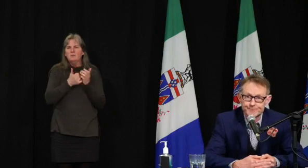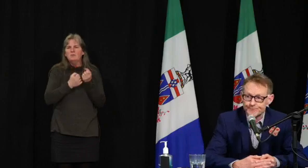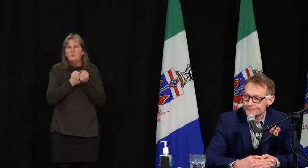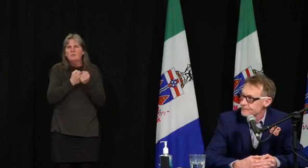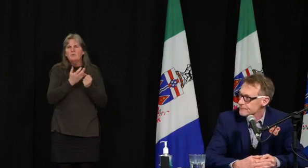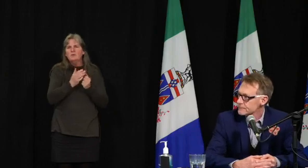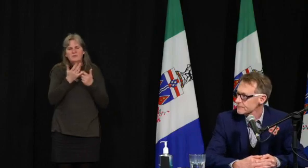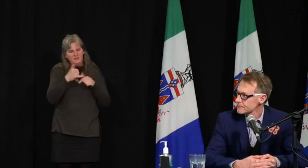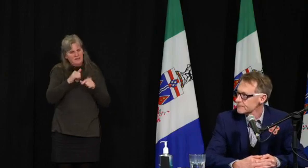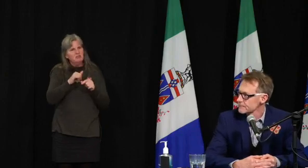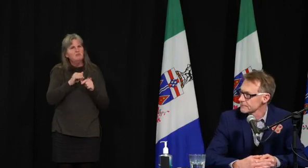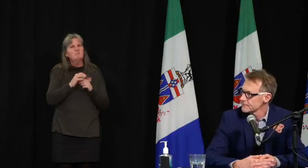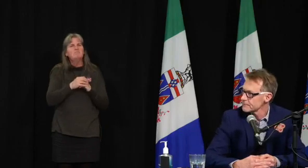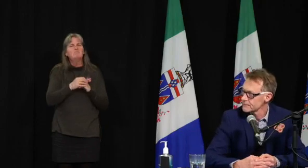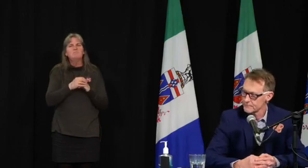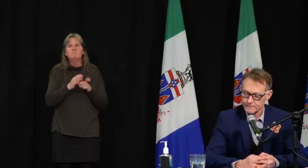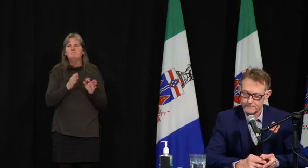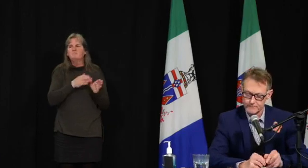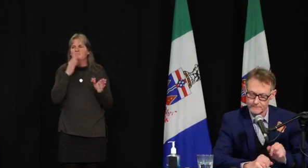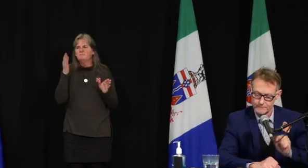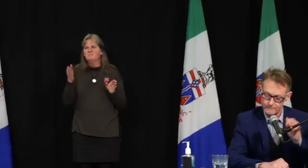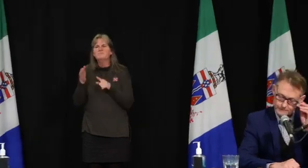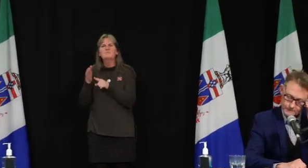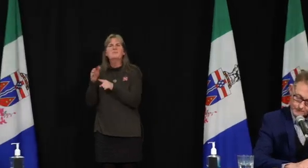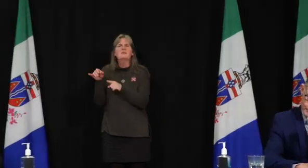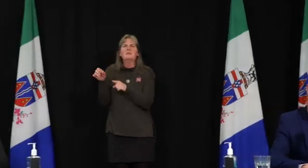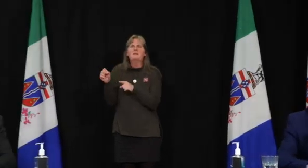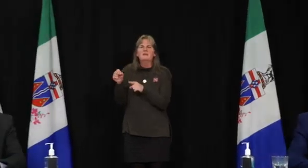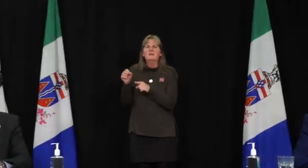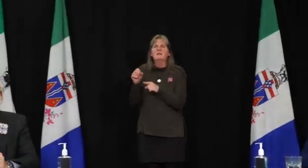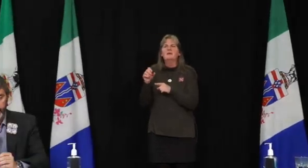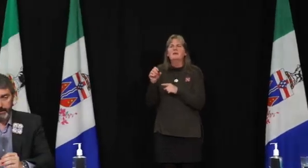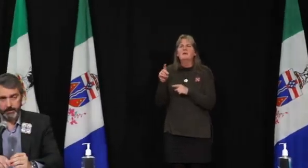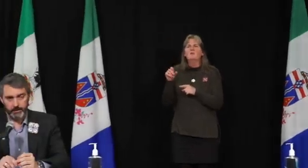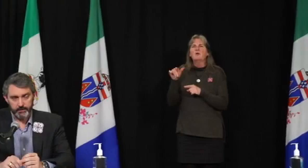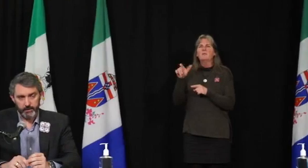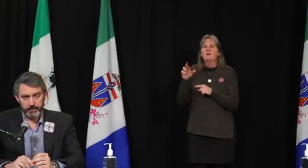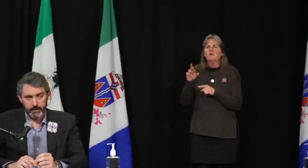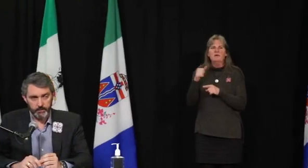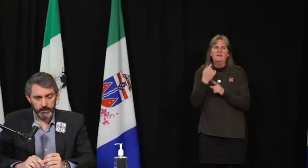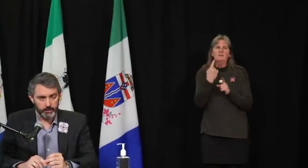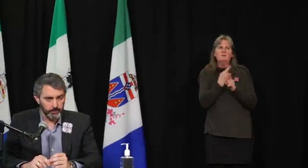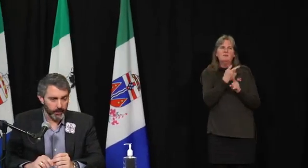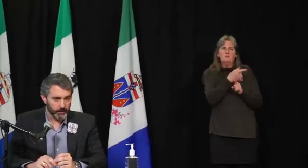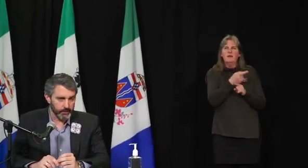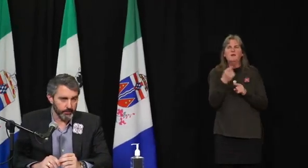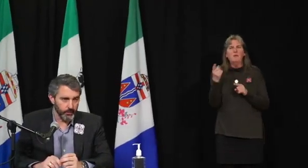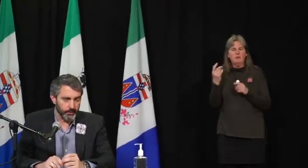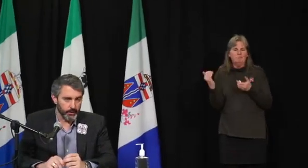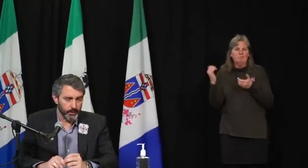Yeah, I don't have very much more to add. Doctor Hanley nailed it as far s working in partnership with the